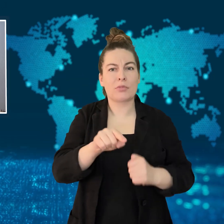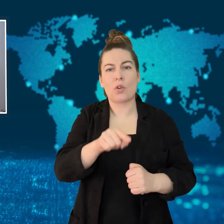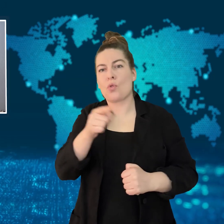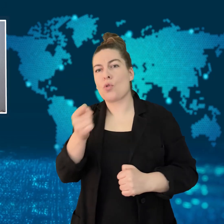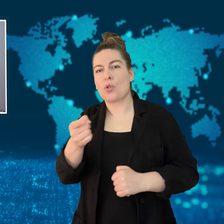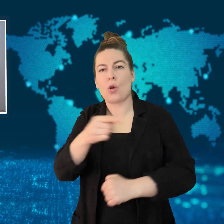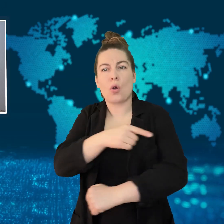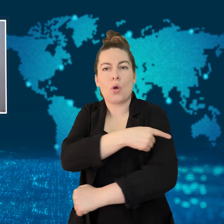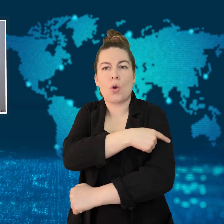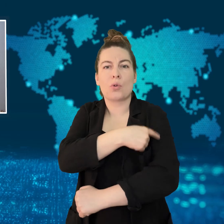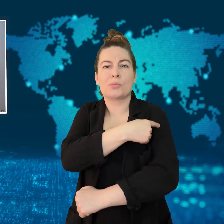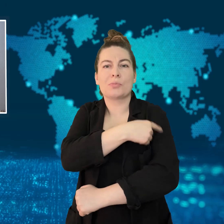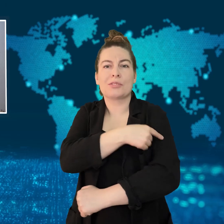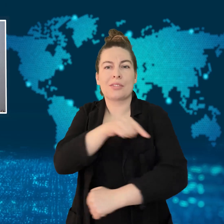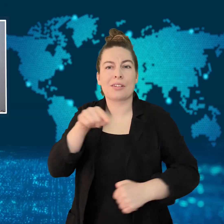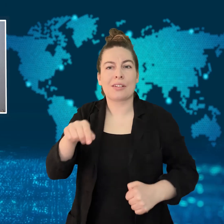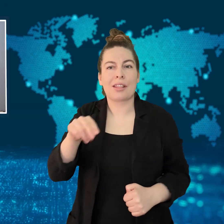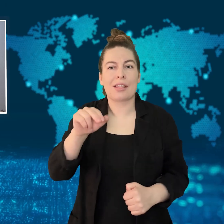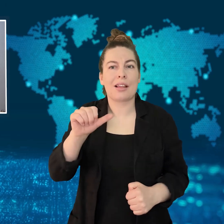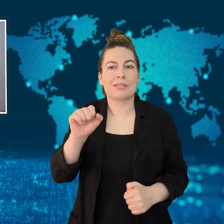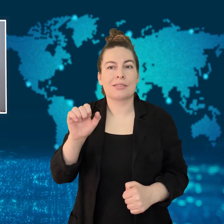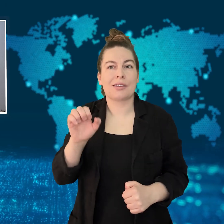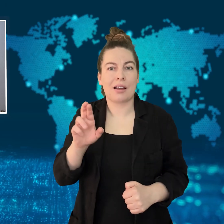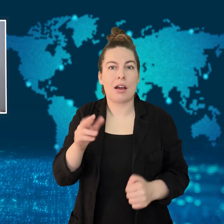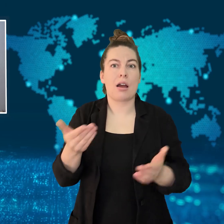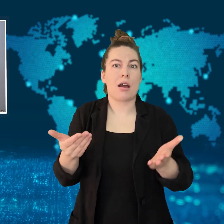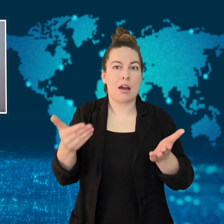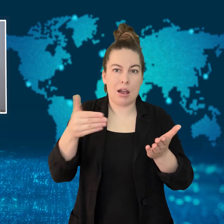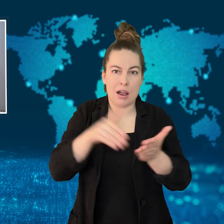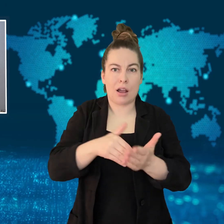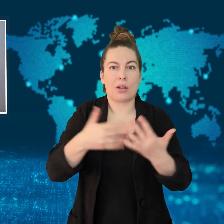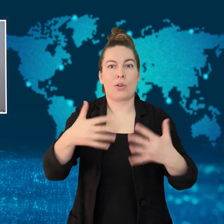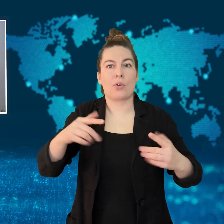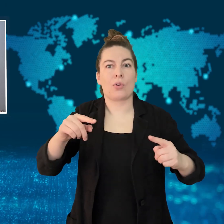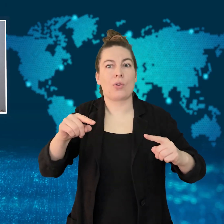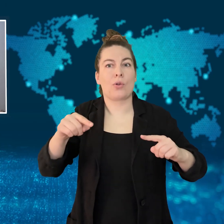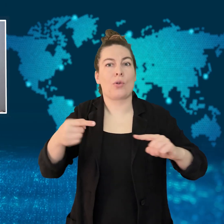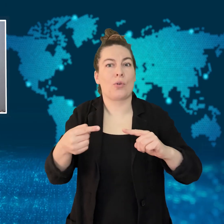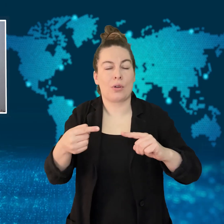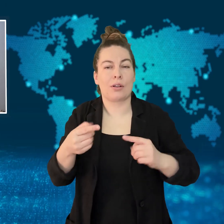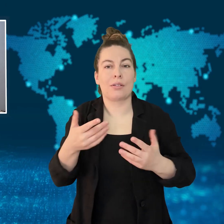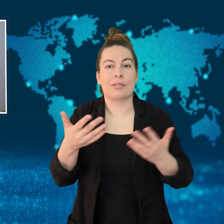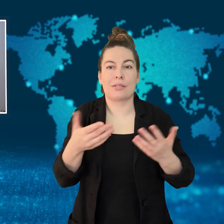a school turned shelter in Gaza City was bombed.